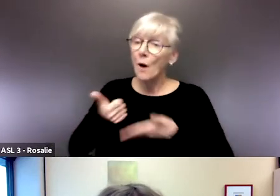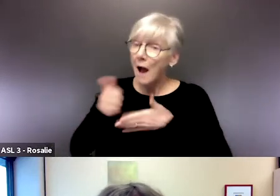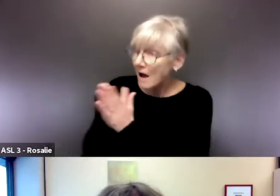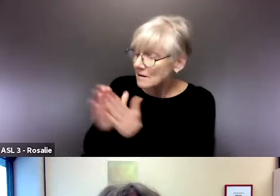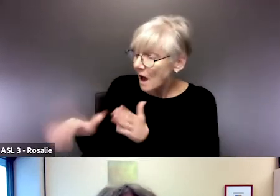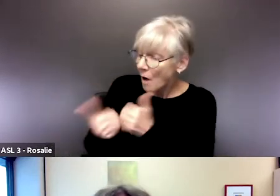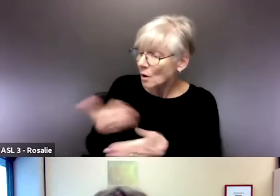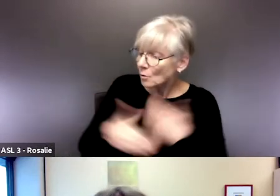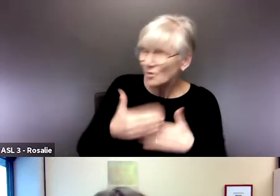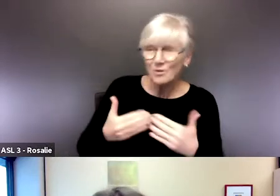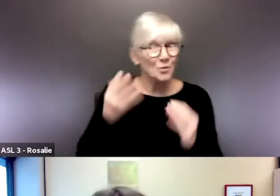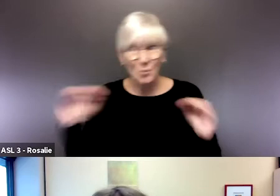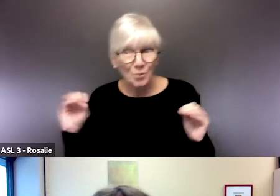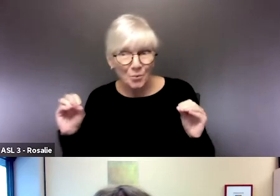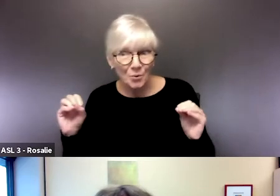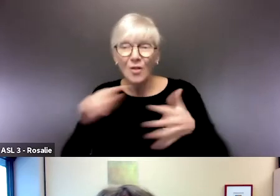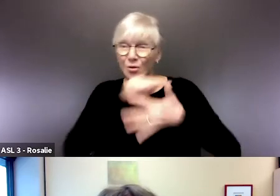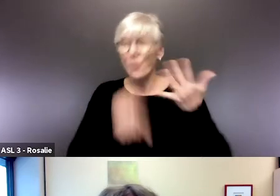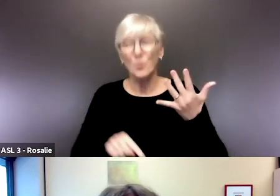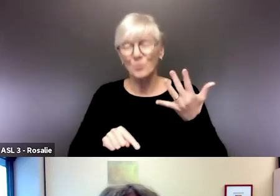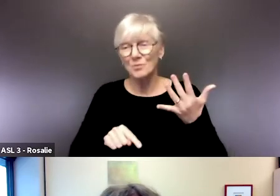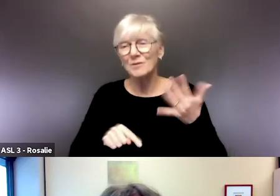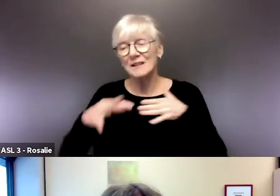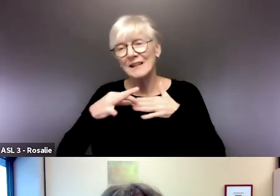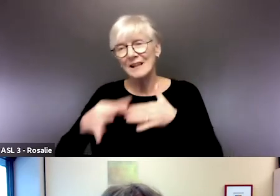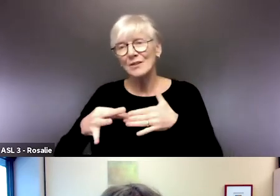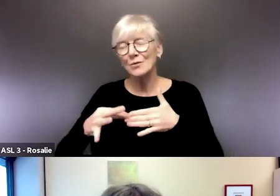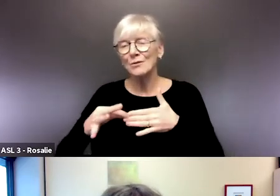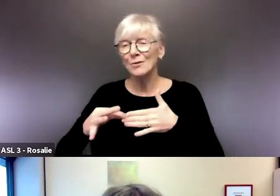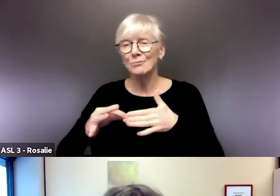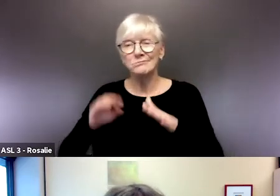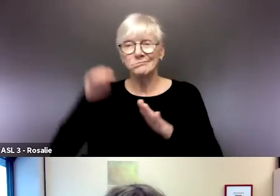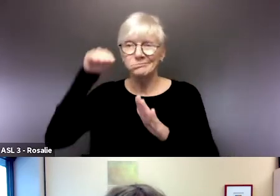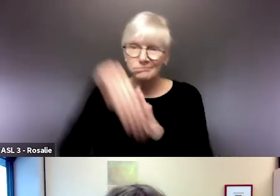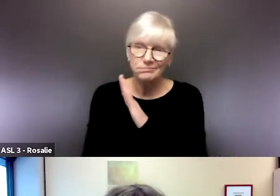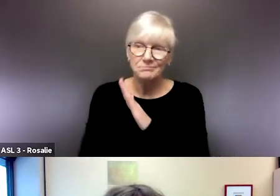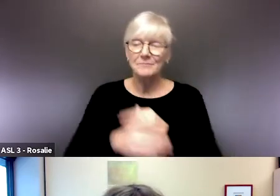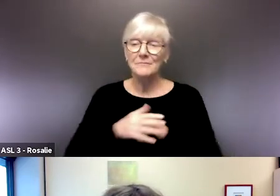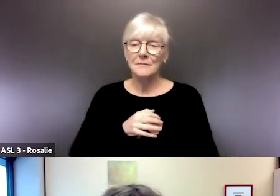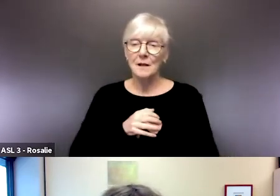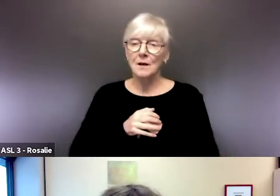are the most significant risk factors for mental health in work. The link between the presence of